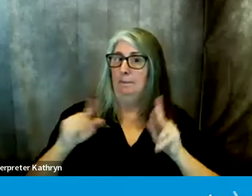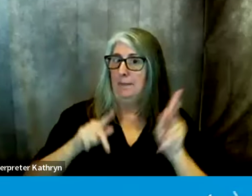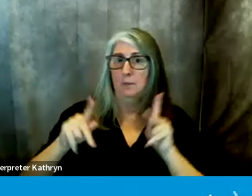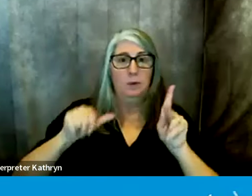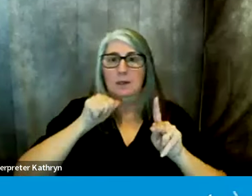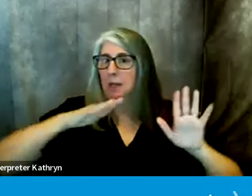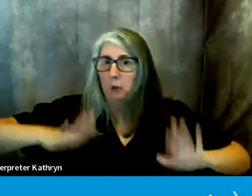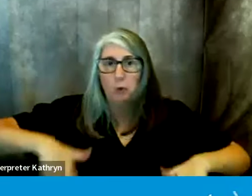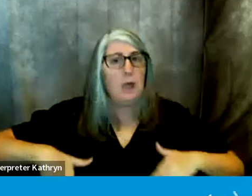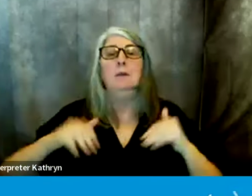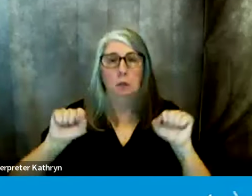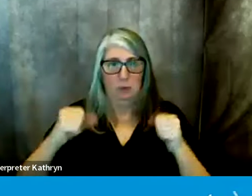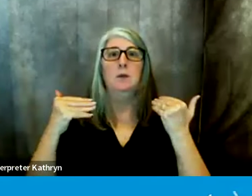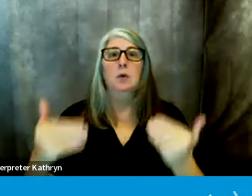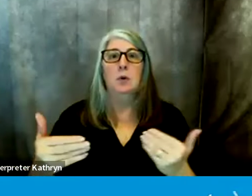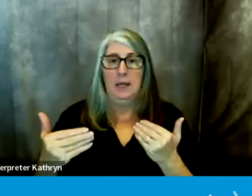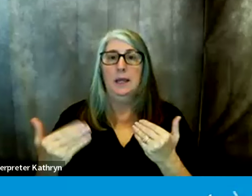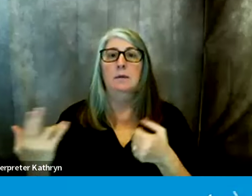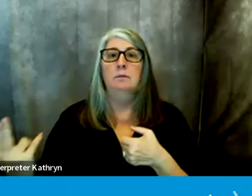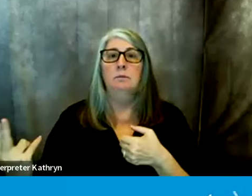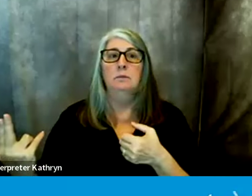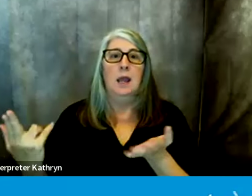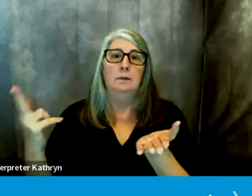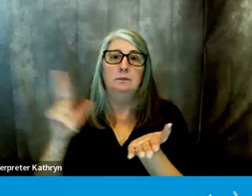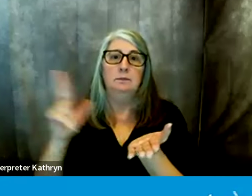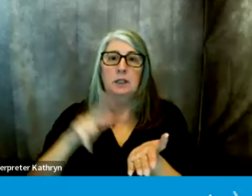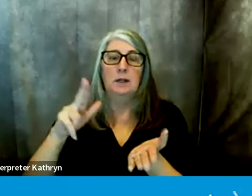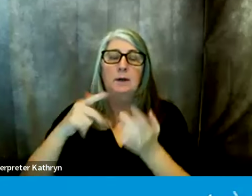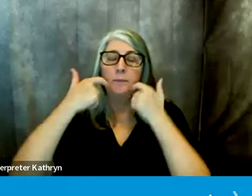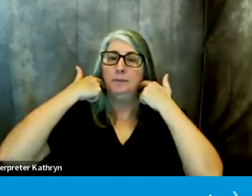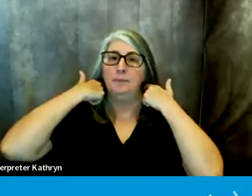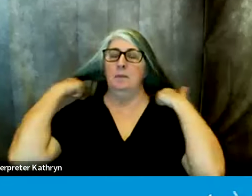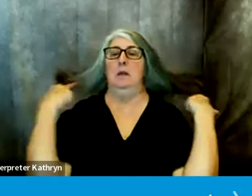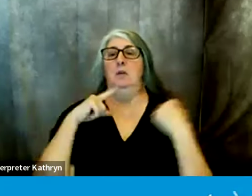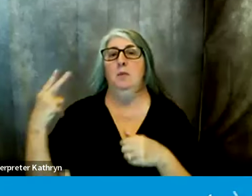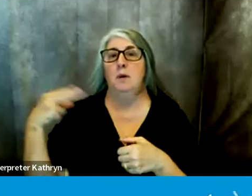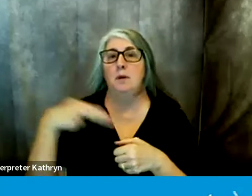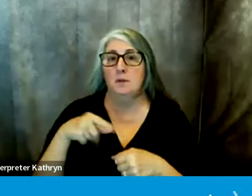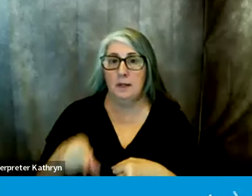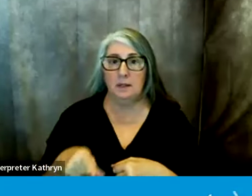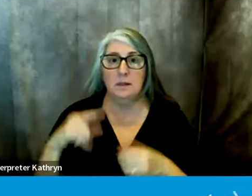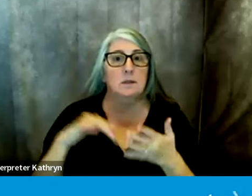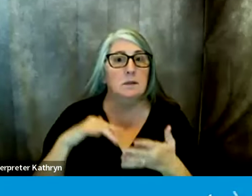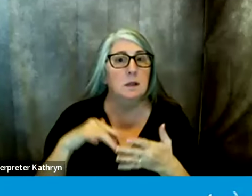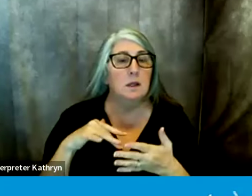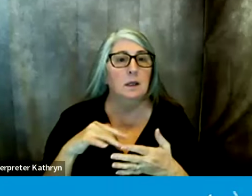You can get on this and still participate in this particular study. And at all these different sites,